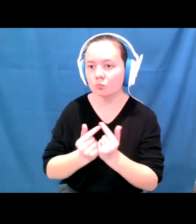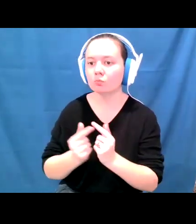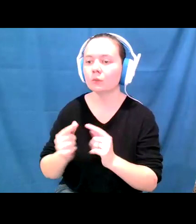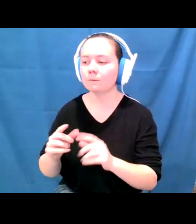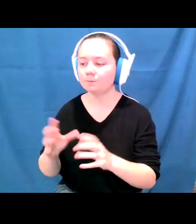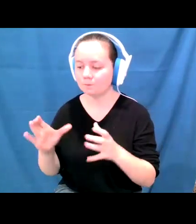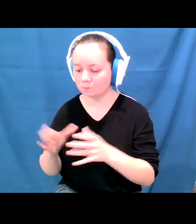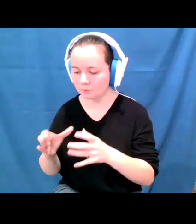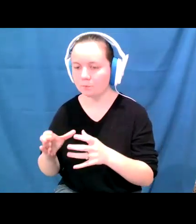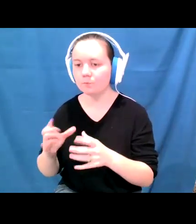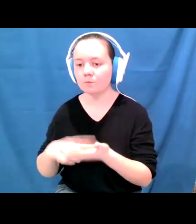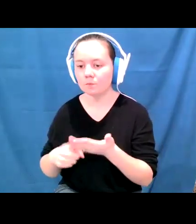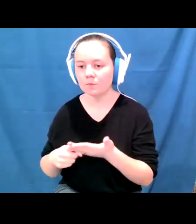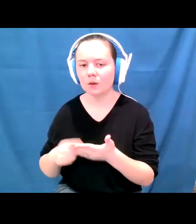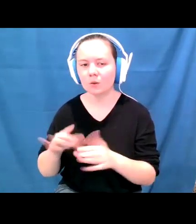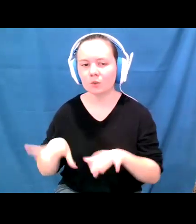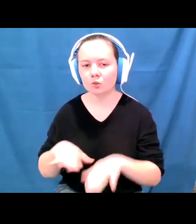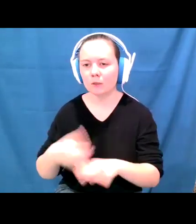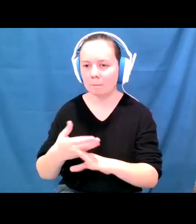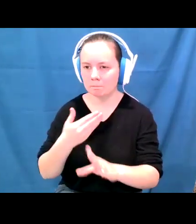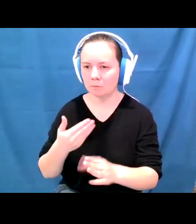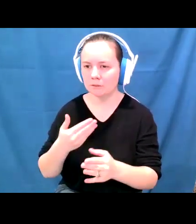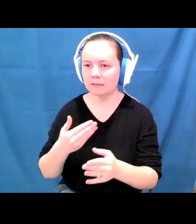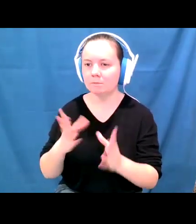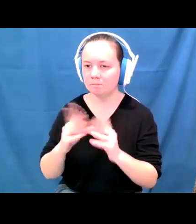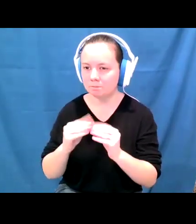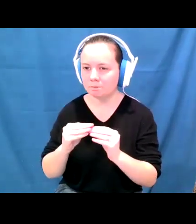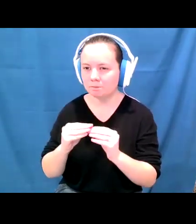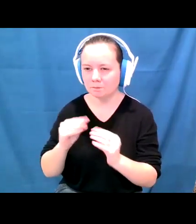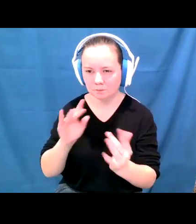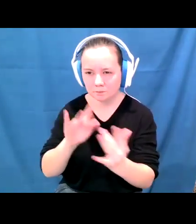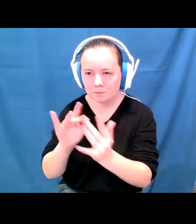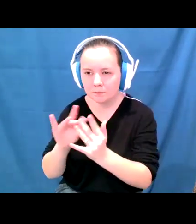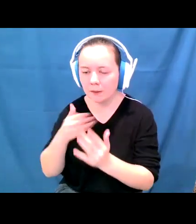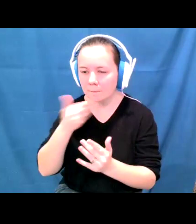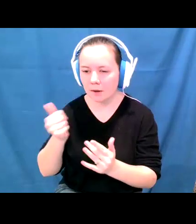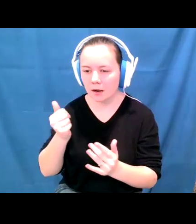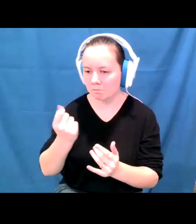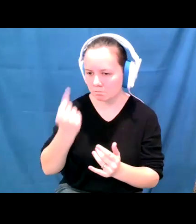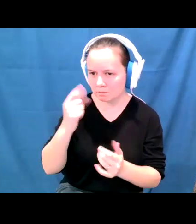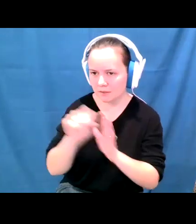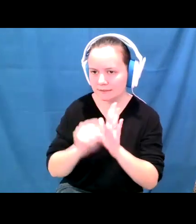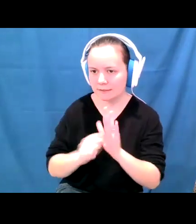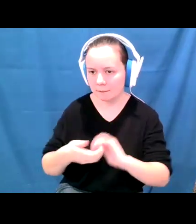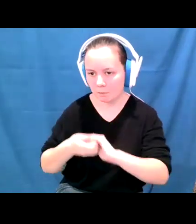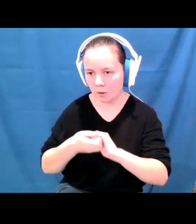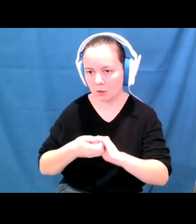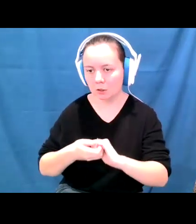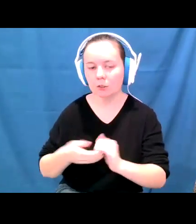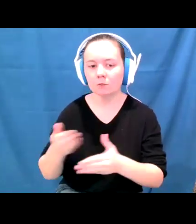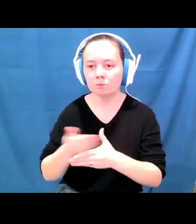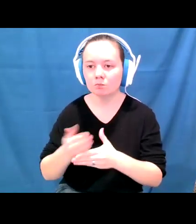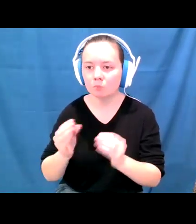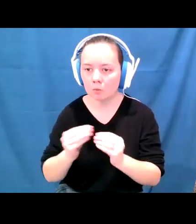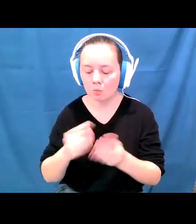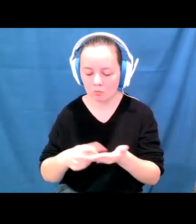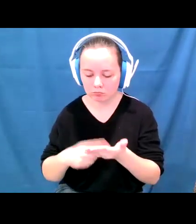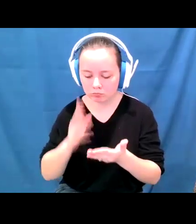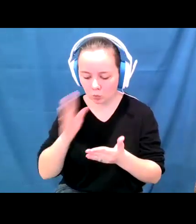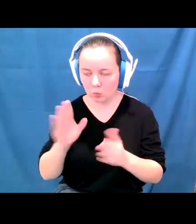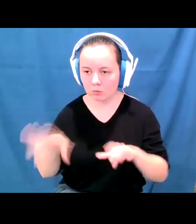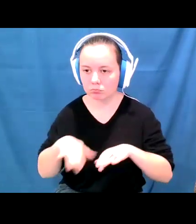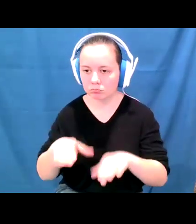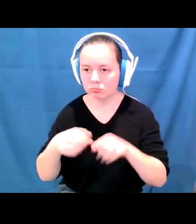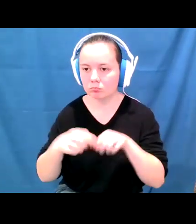We'll engage in some type of precession outreach just to get to better know our state partners and share a little bit more about what will be touched upon in the PLCs and how it will work.